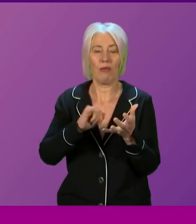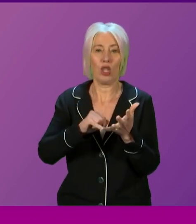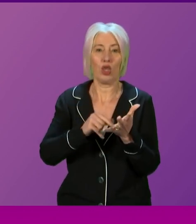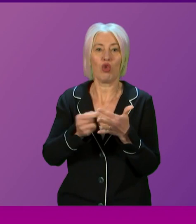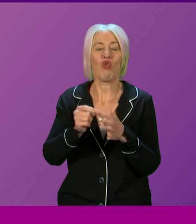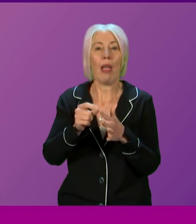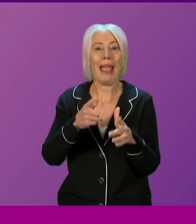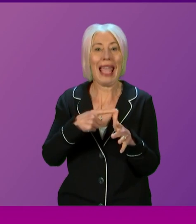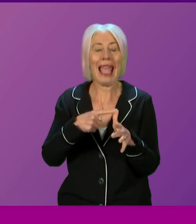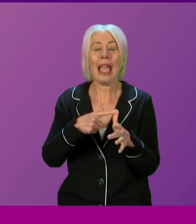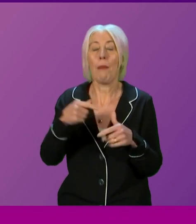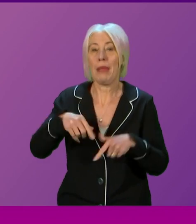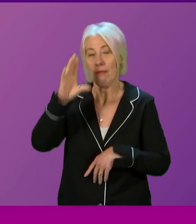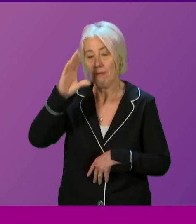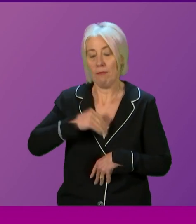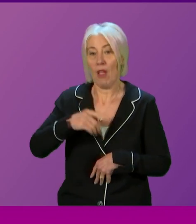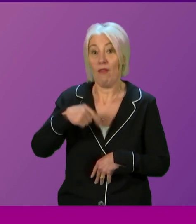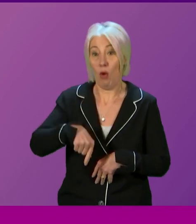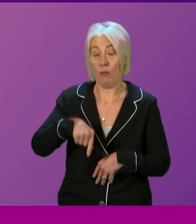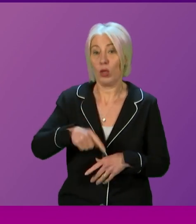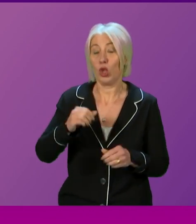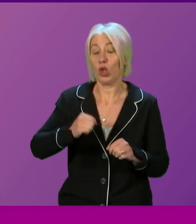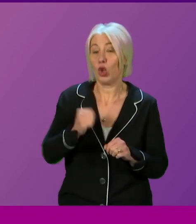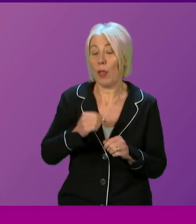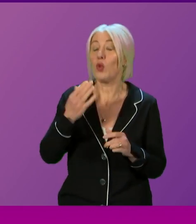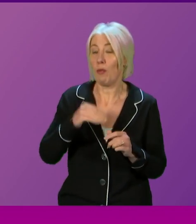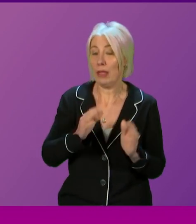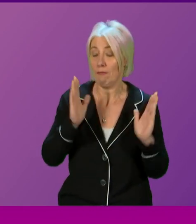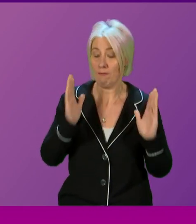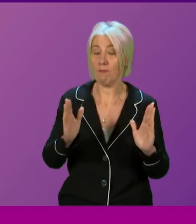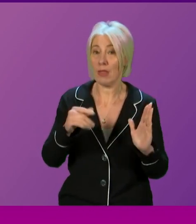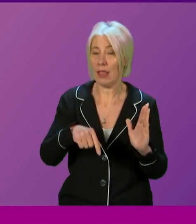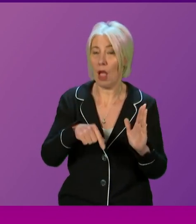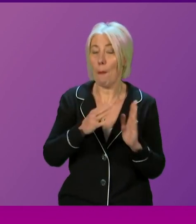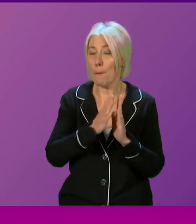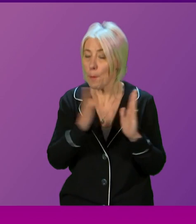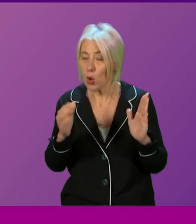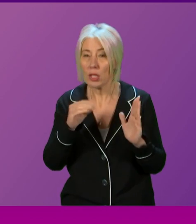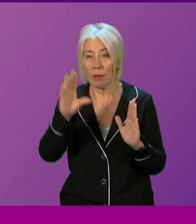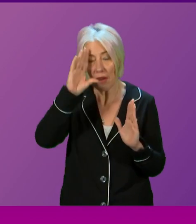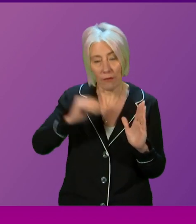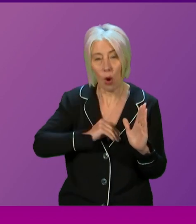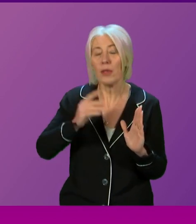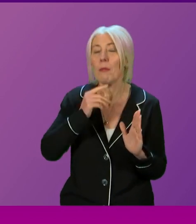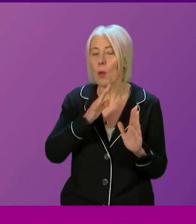Public Health Scotland between the start of October and 5 December. The majority of those cases are mild and can be treated with penicillin.